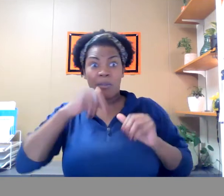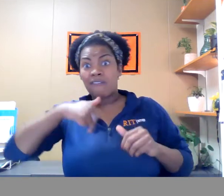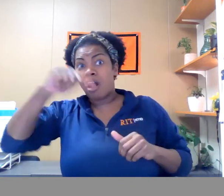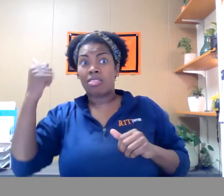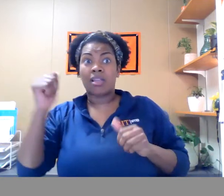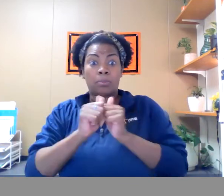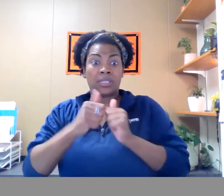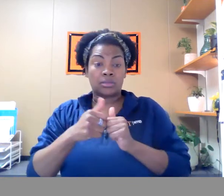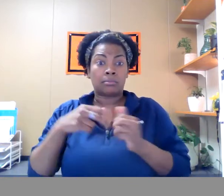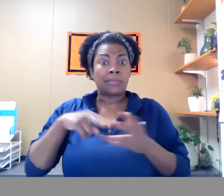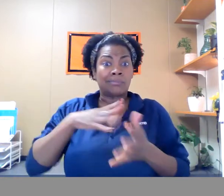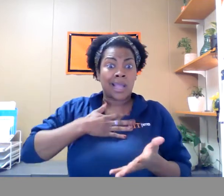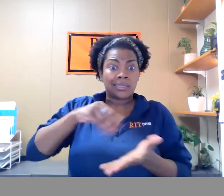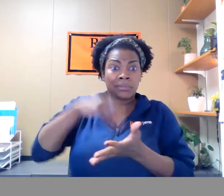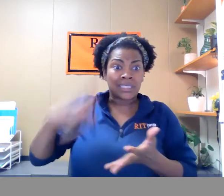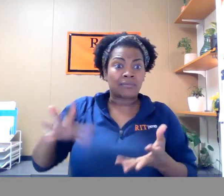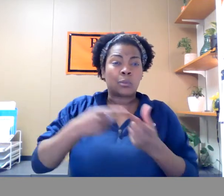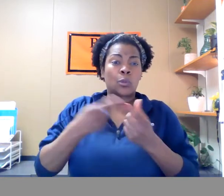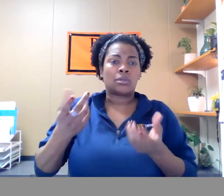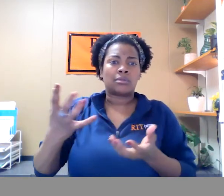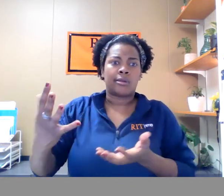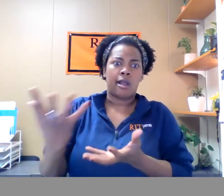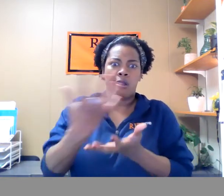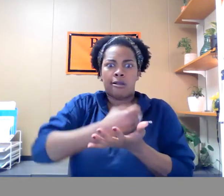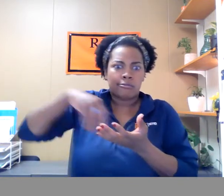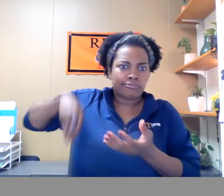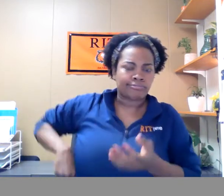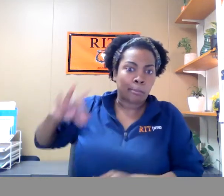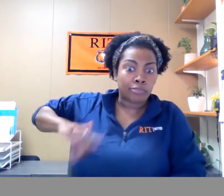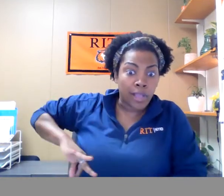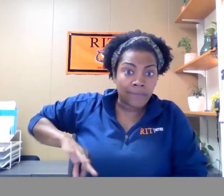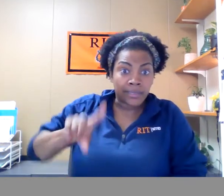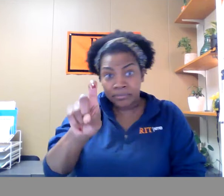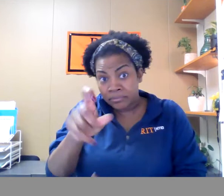We might say--we might come back and say, "Oh, this seems a little expensive," and then you may have to adjust